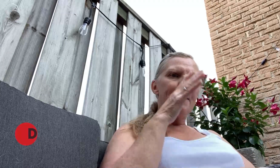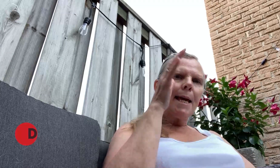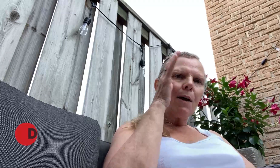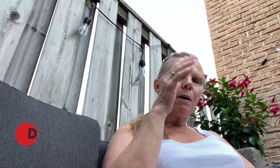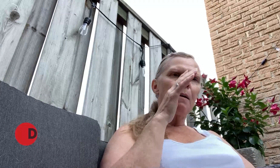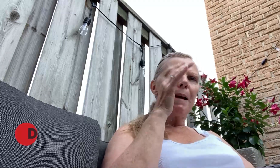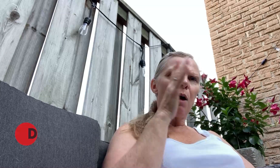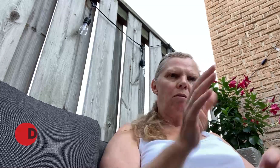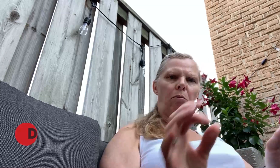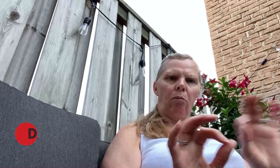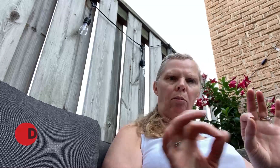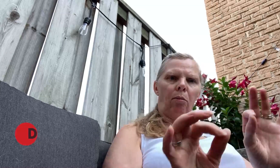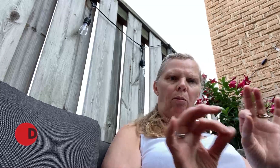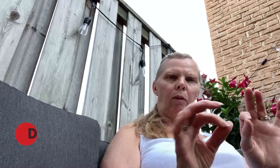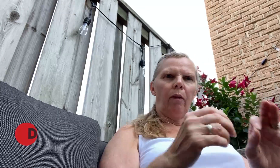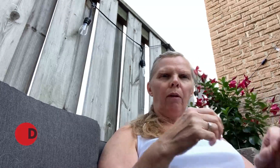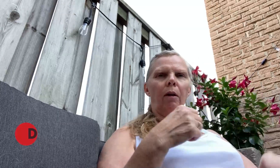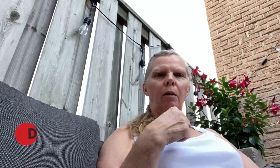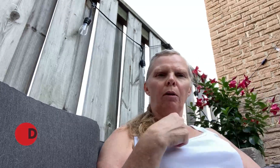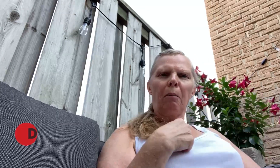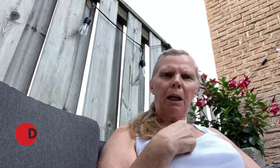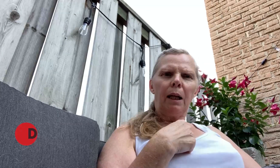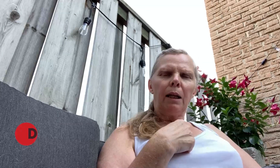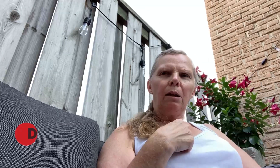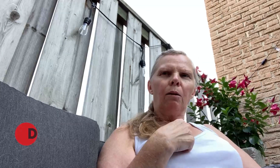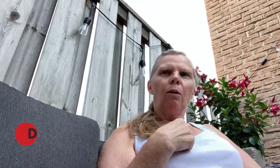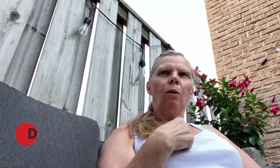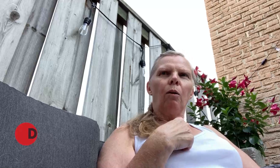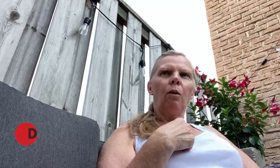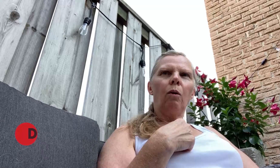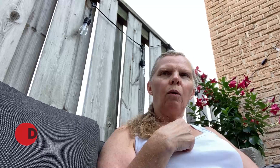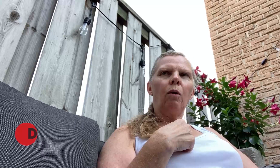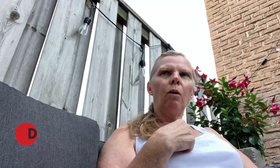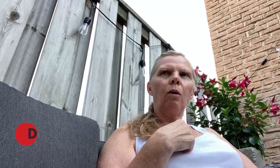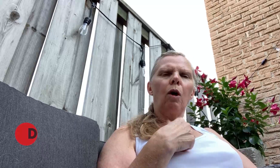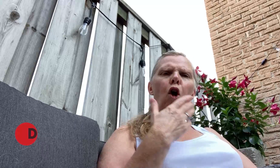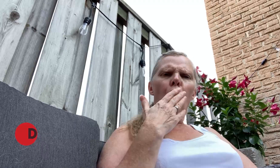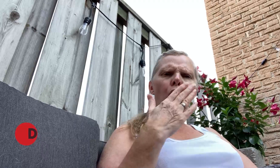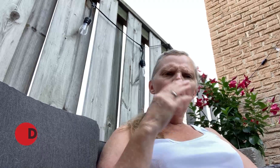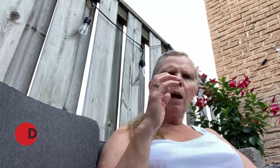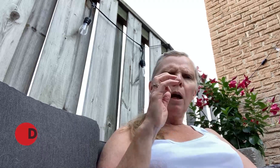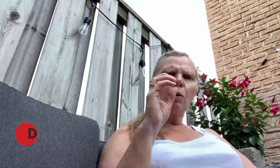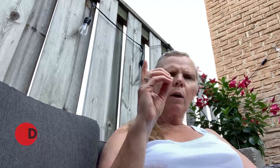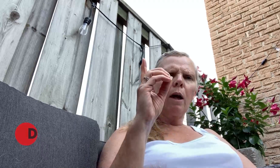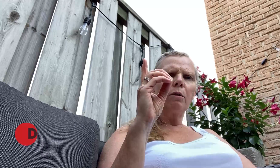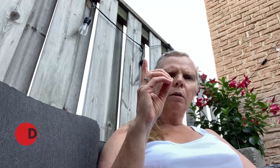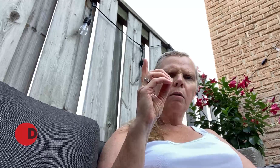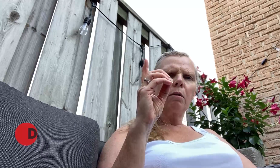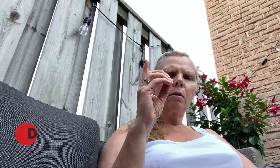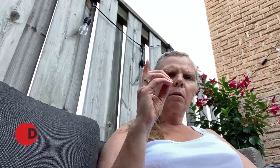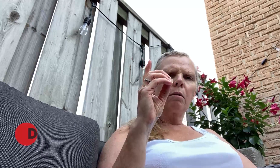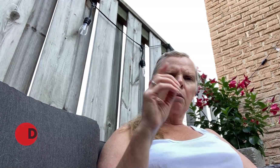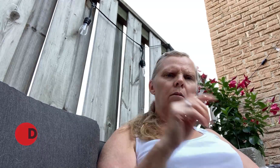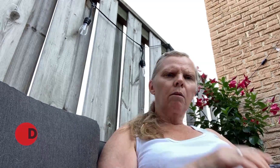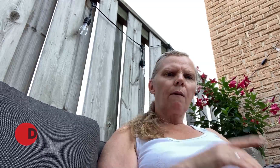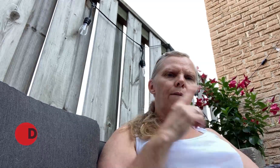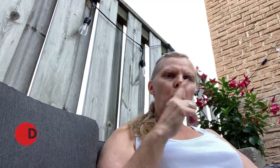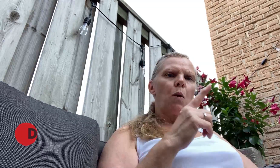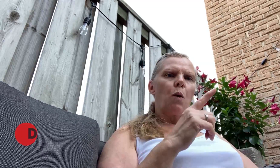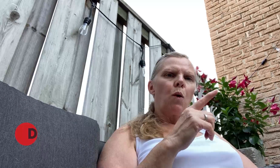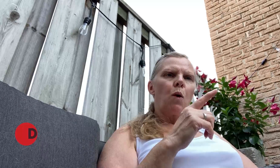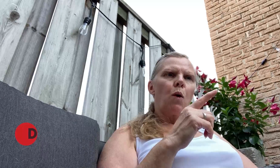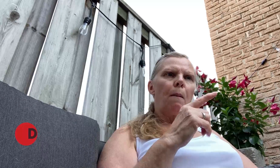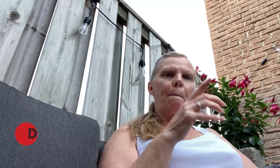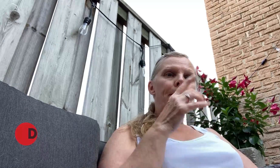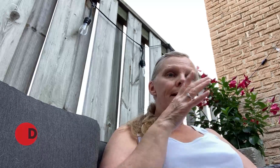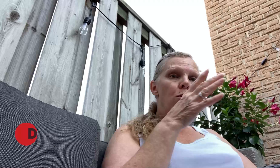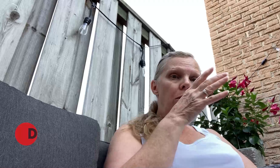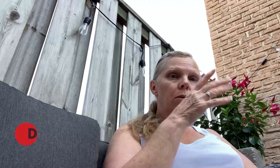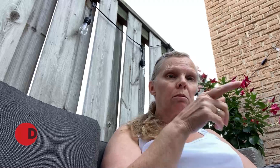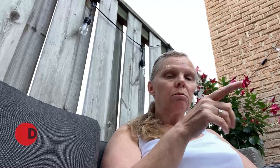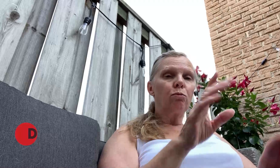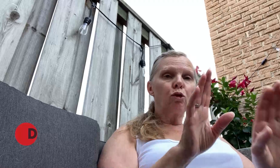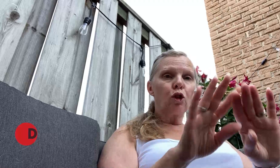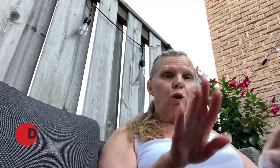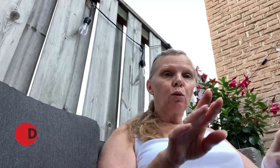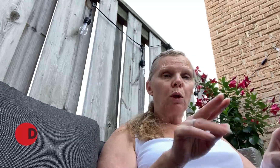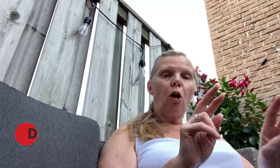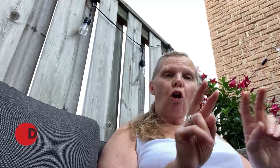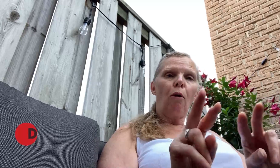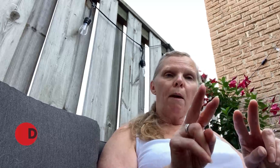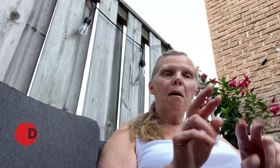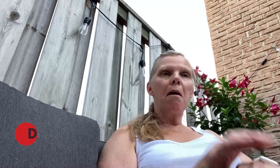angry daughter and parents who thought nothing of it give me food for thought